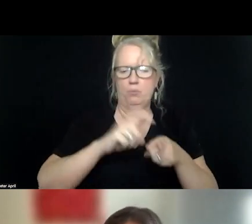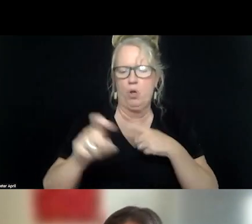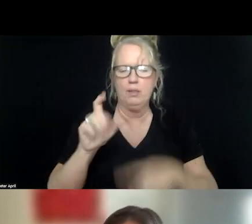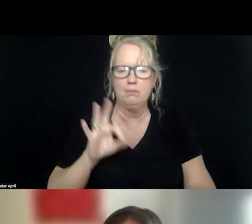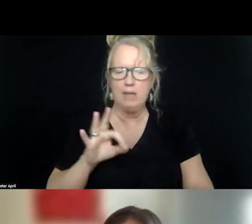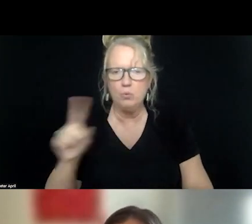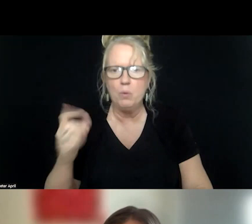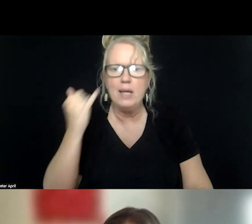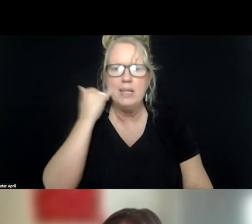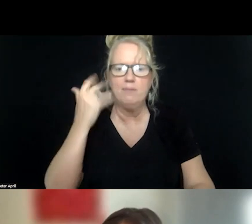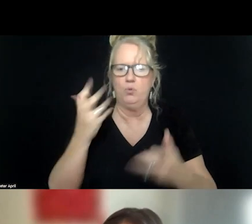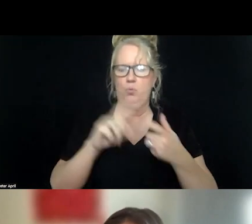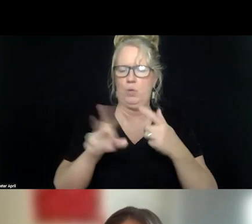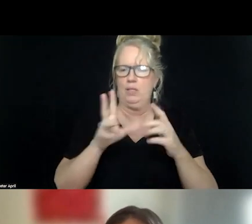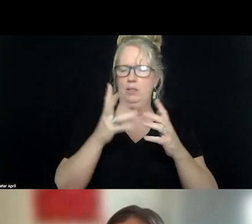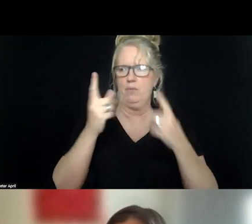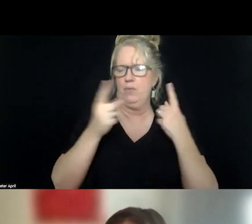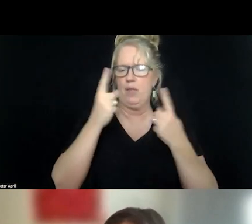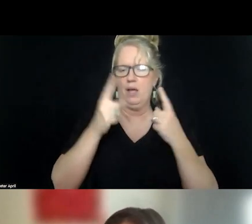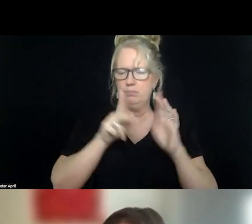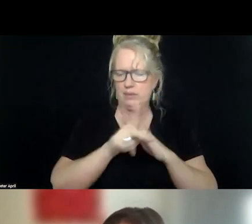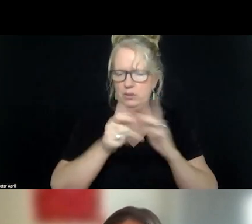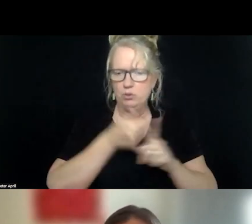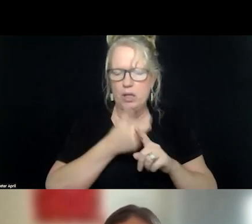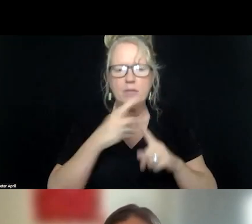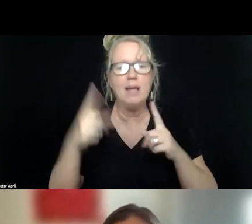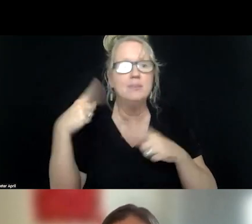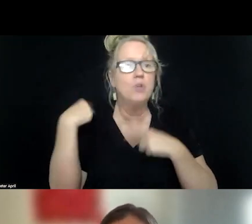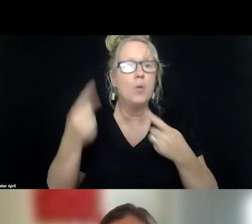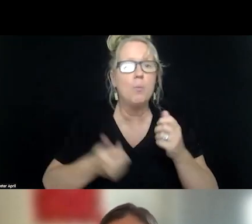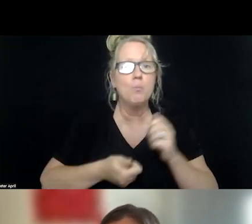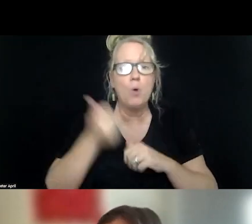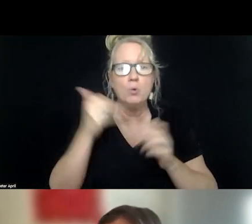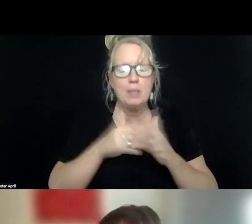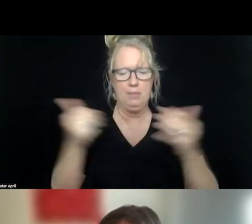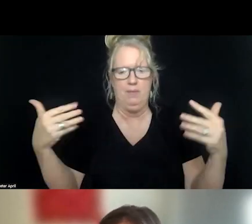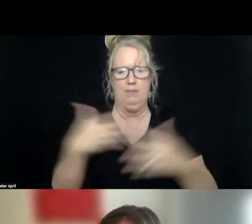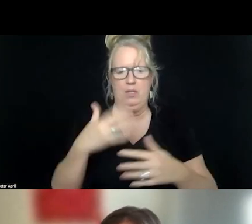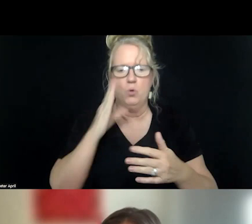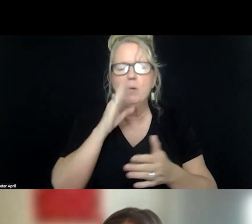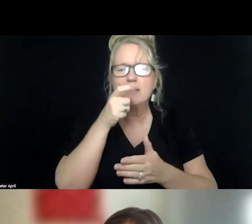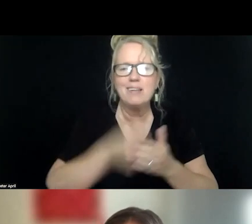SUICIDAL THOUGHTS AND THE MOST COMMON ANSWER IS FEAR THAT IT WOULD COST TOO MUCH.